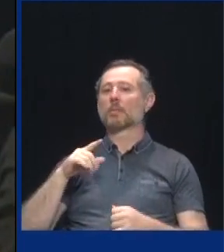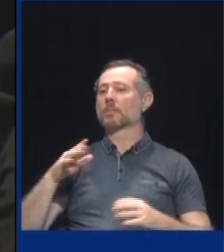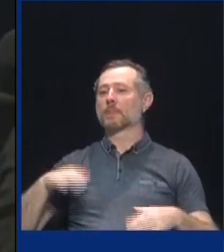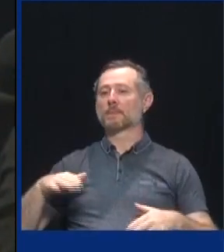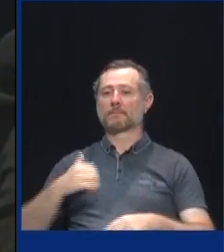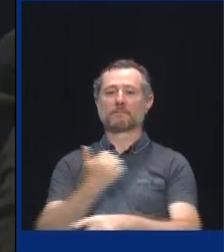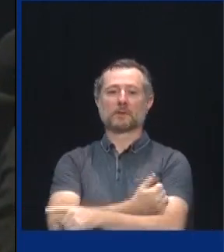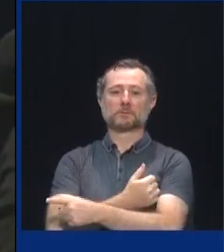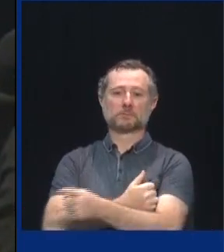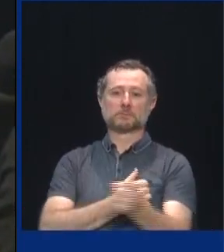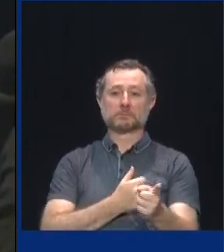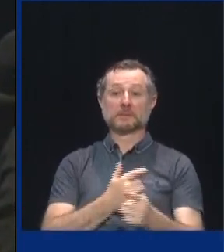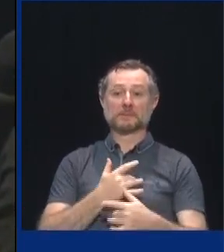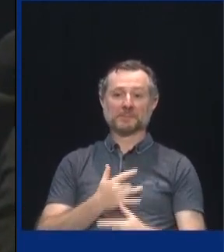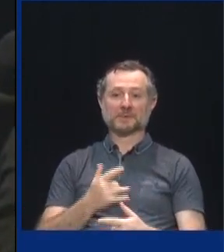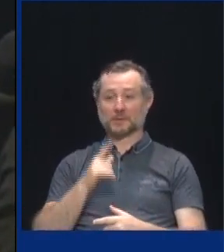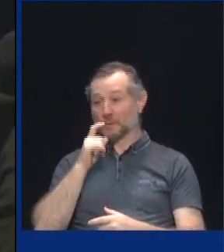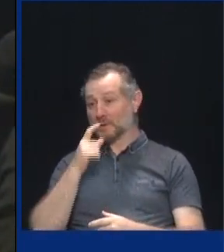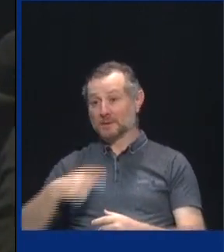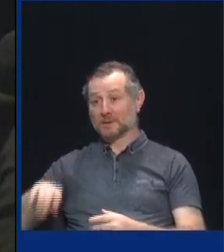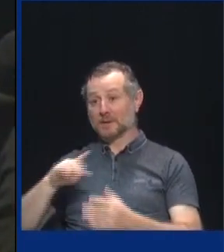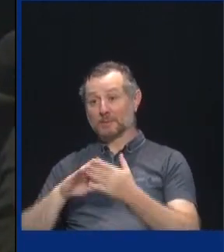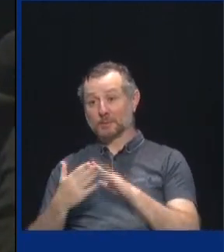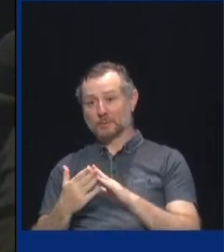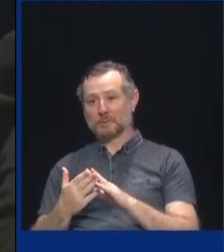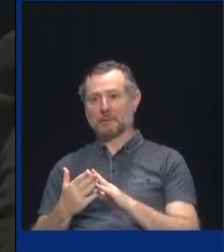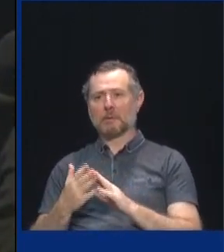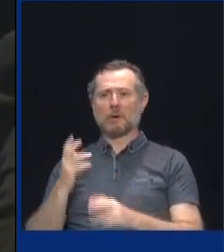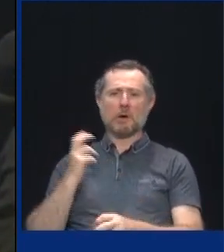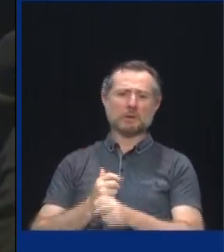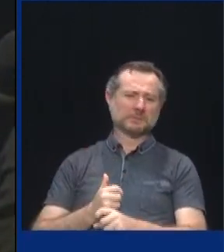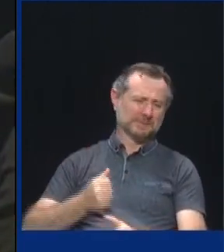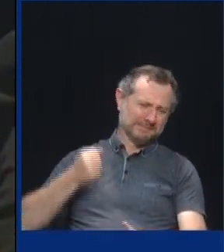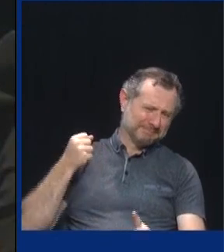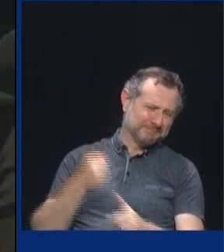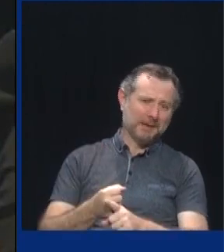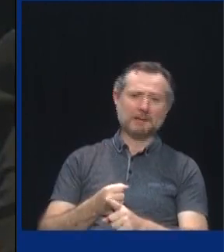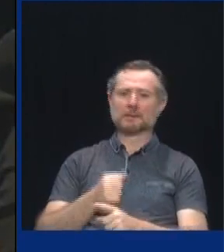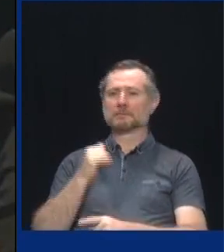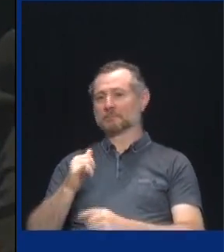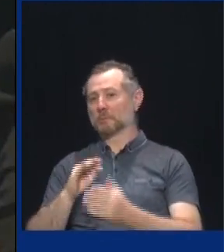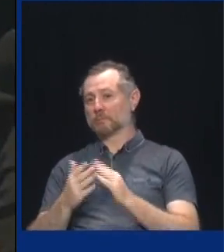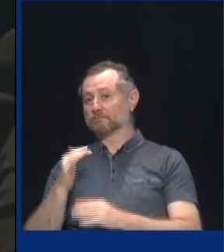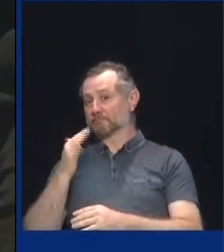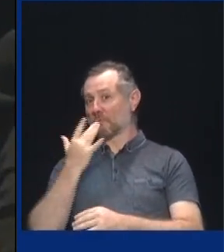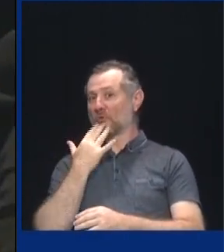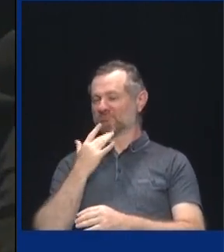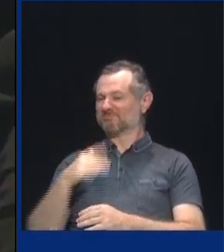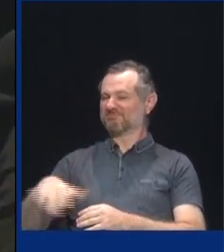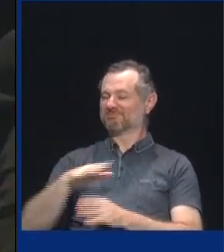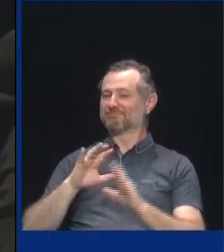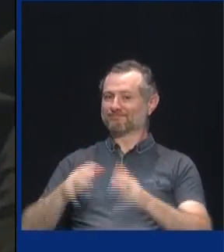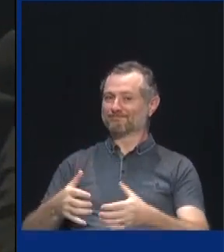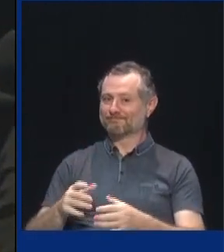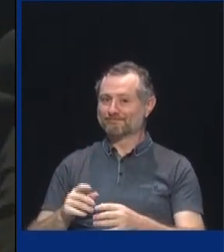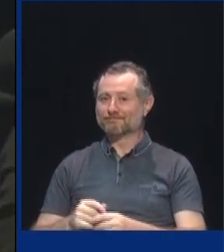BECOMING INFECTED, HOSPITALIZED, AND DYING THESE DAYS FROM COVID-19 ARE UNVACCINATED. AND SO OFTEN THEY ARE FROM THE COMMUNITIES THAT HAVE BEEN HARDEST HIT.